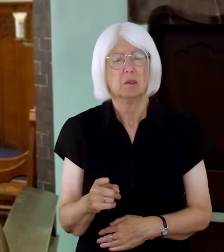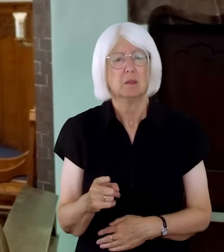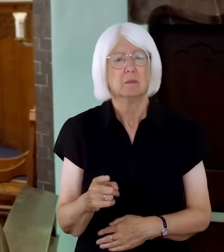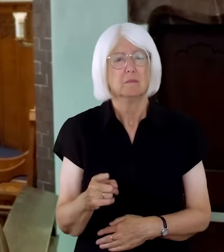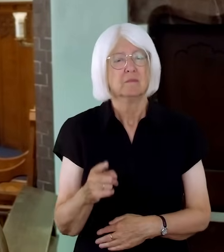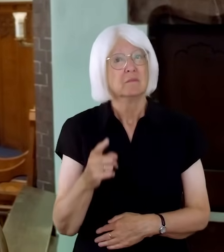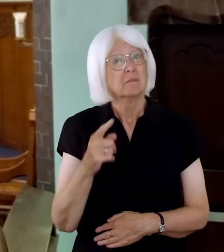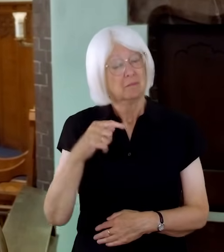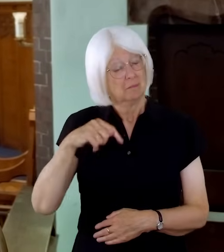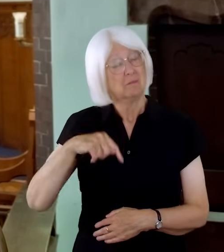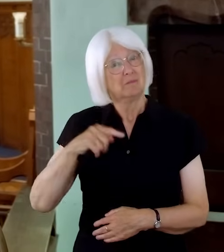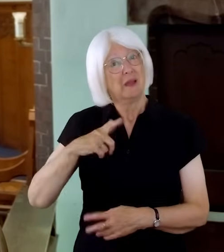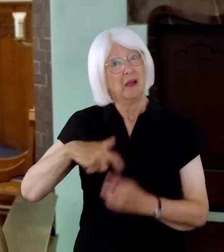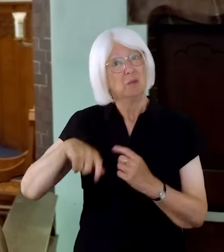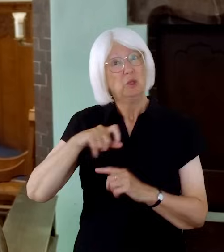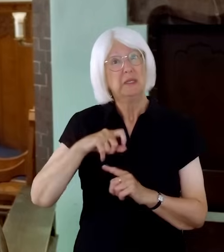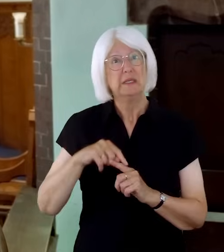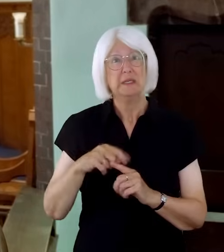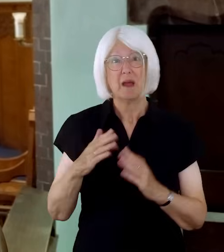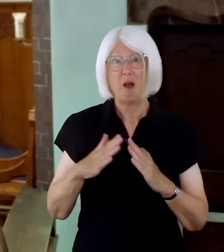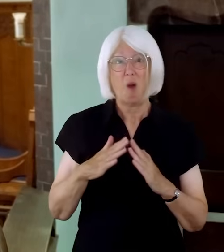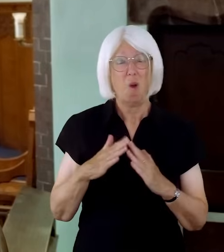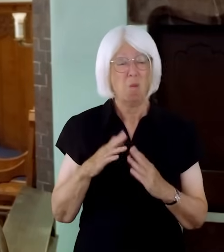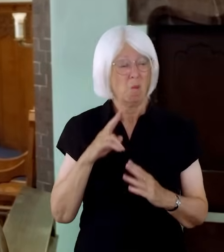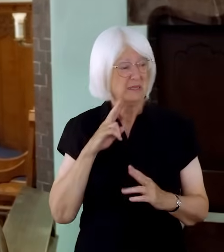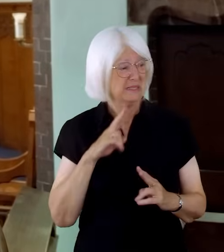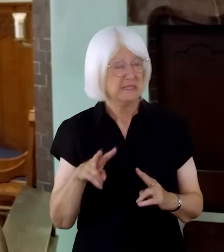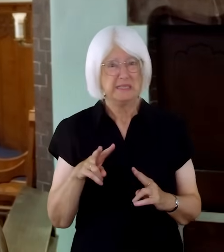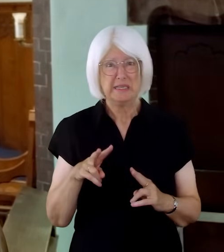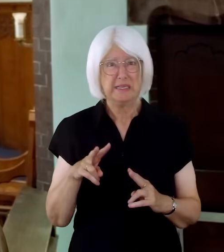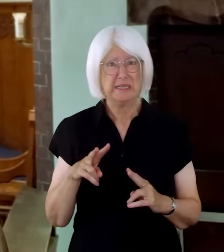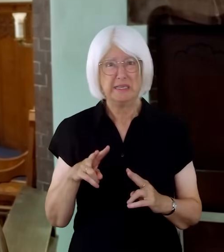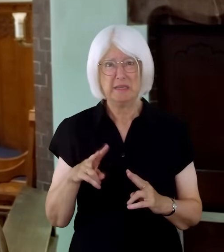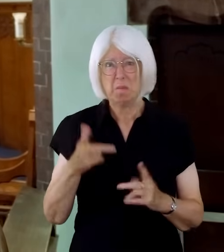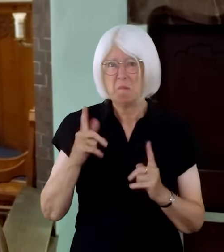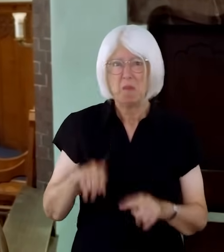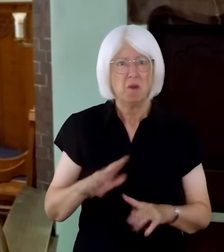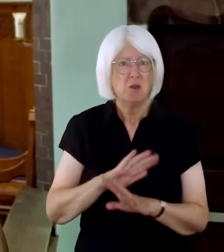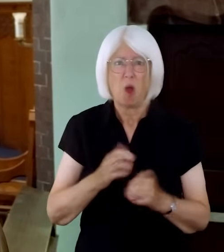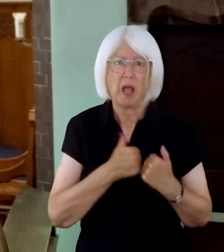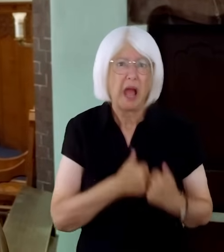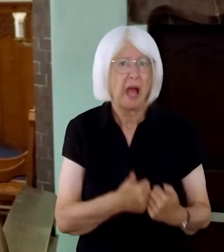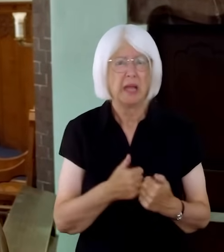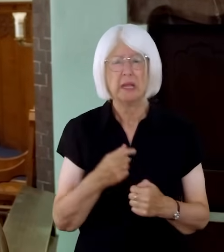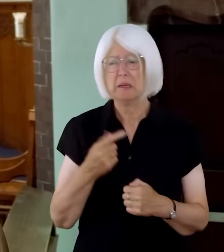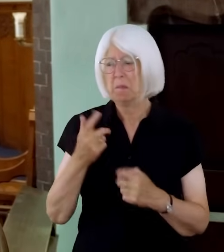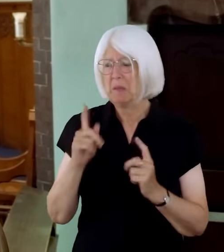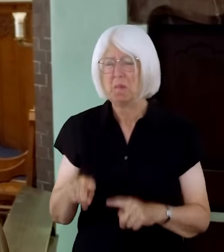And then closer to home, we experience injustices and kindness in our neighbourhoods and in our communities,